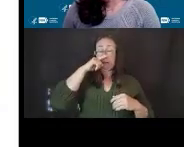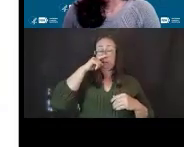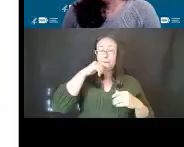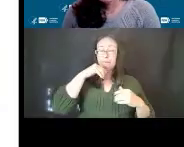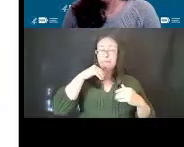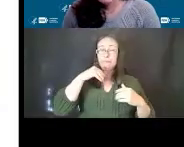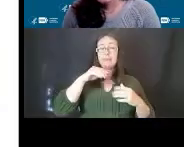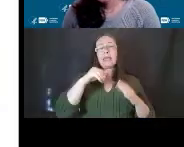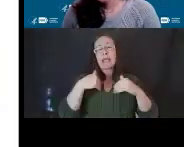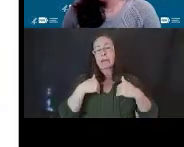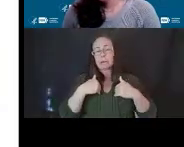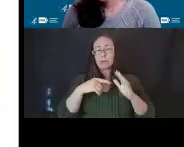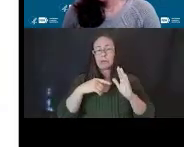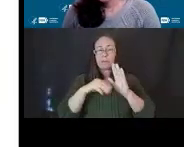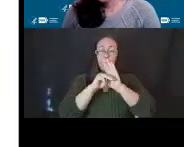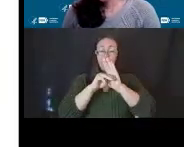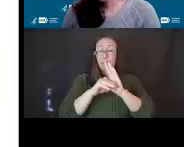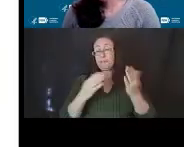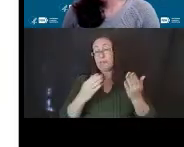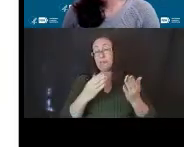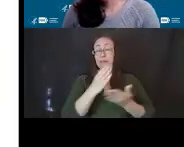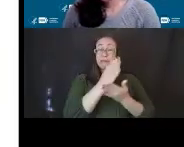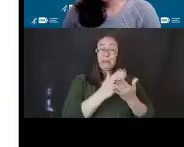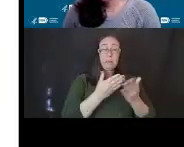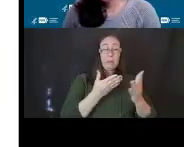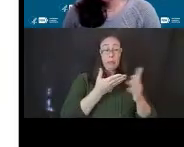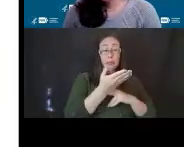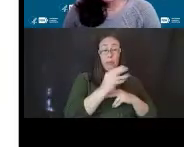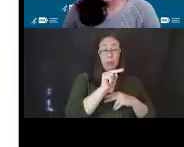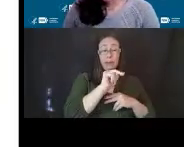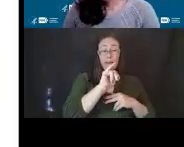you want to demonstrate that independence from your prior mentor,